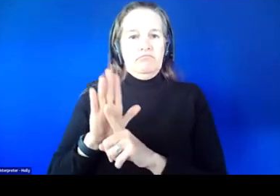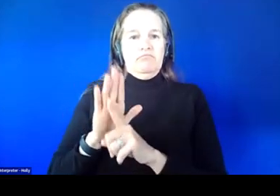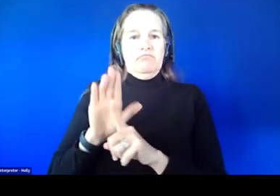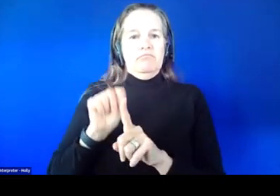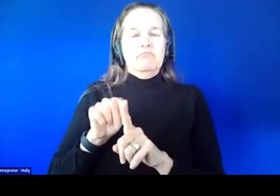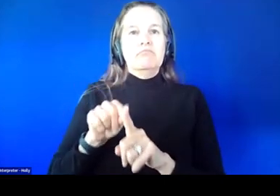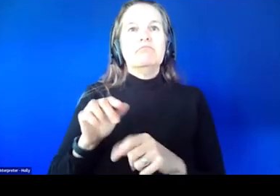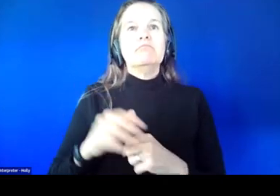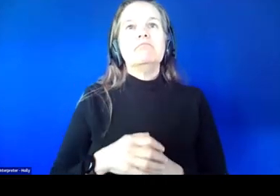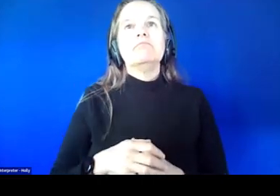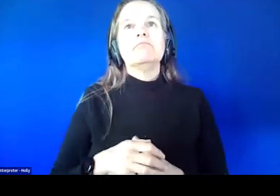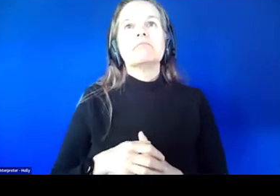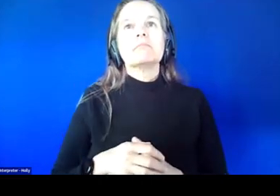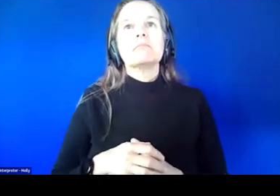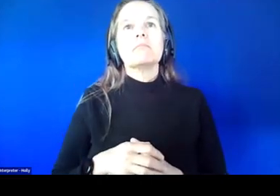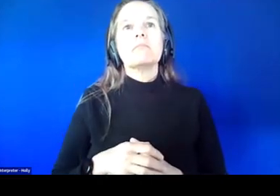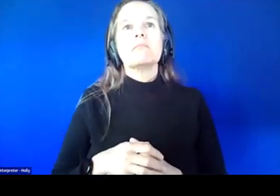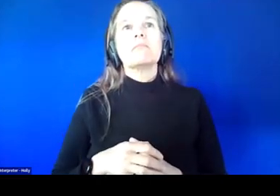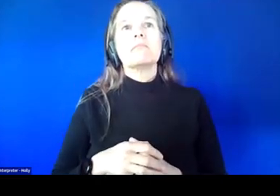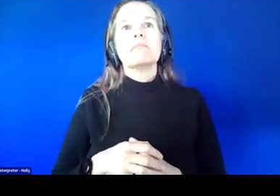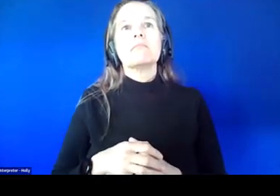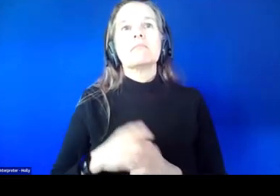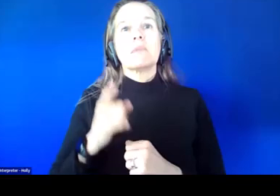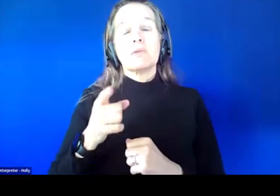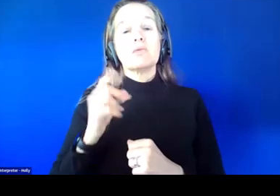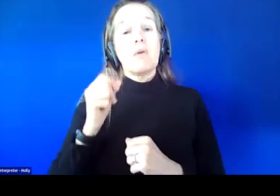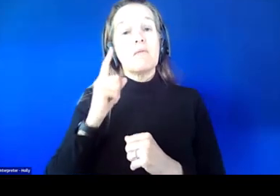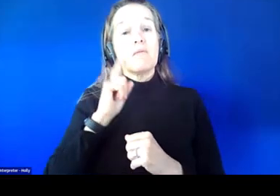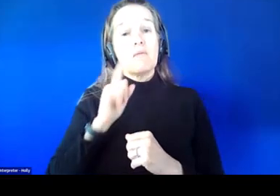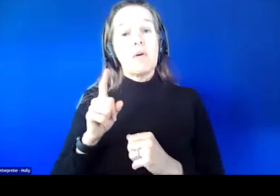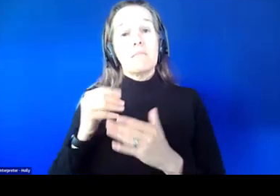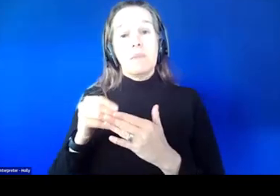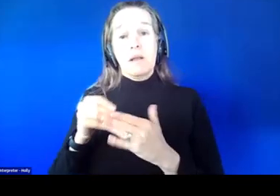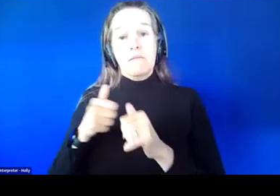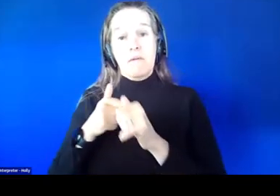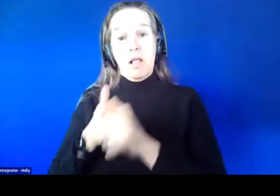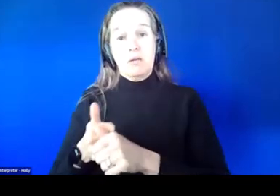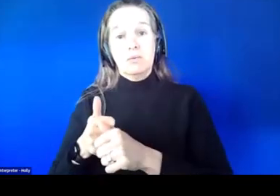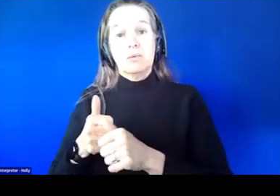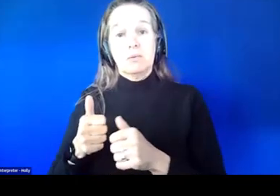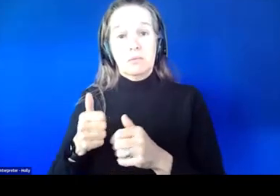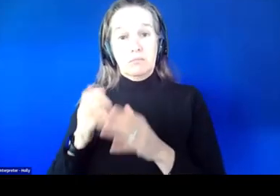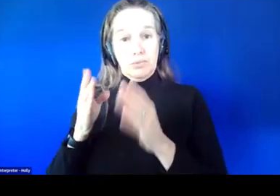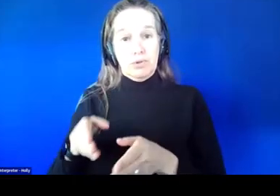So the Money Follows the Person Tribal Initiative is a special initiative under the Money Follows the Person